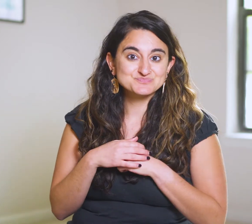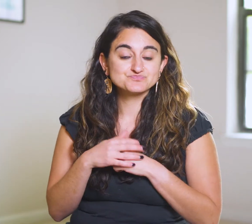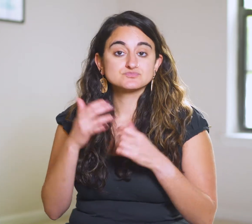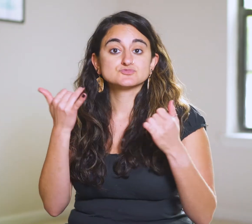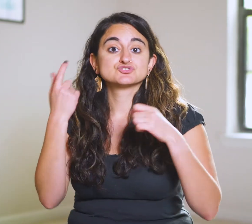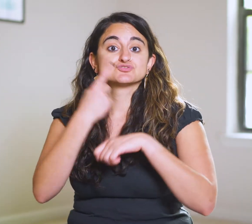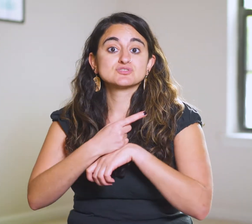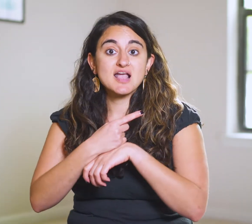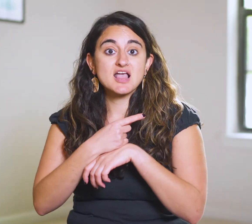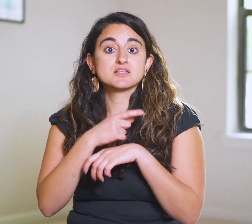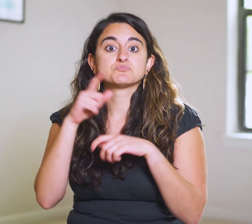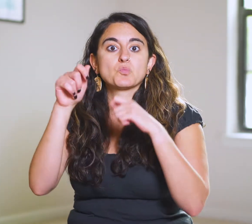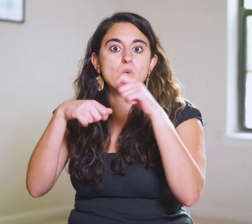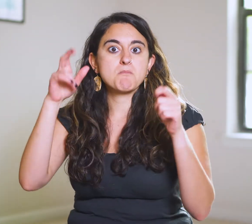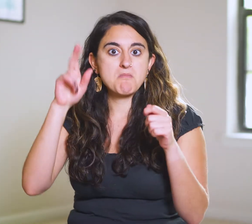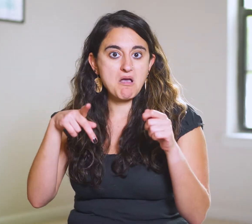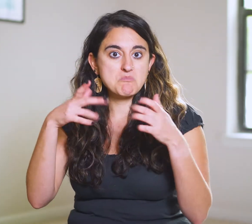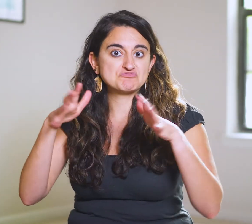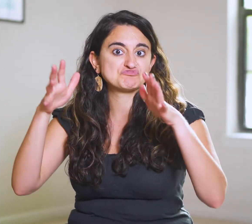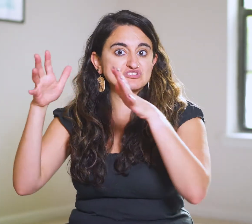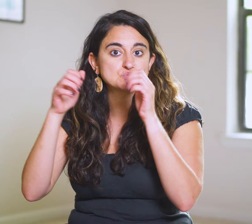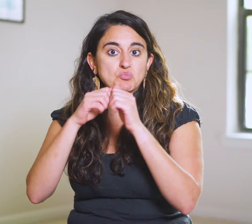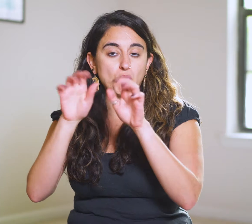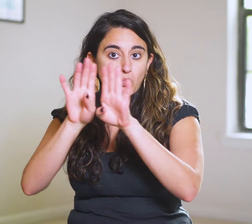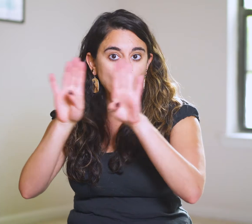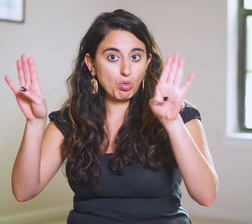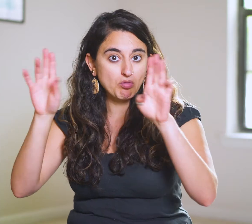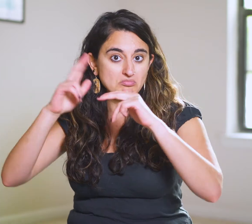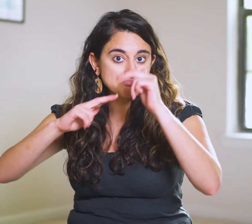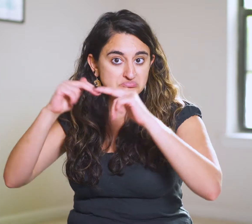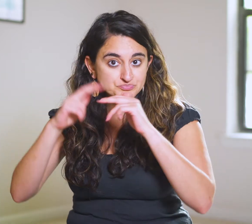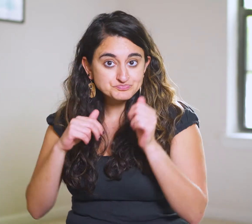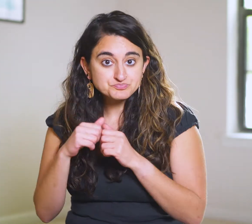Today as they’re about to wrap up the finishing touches on the wall,